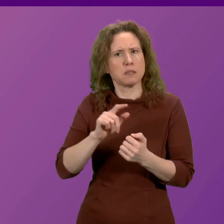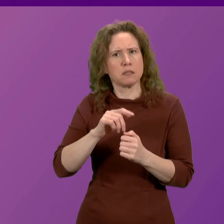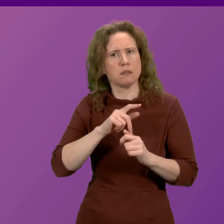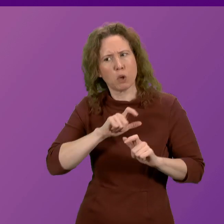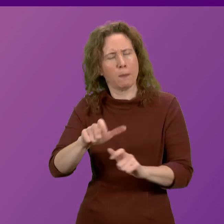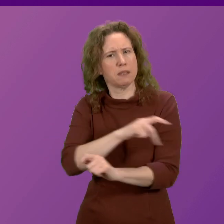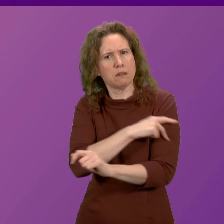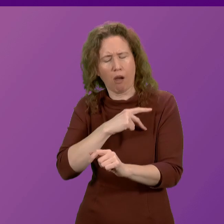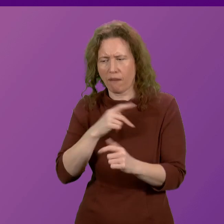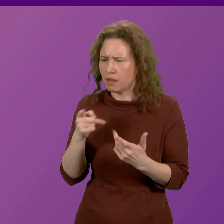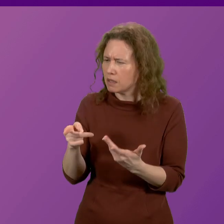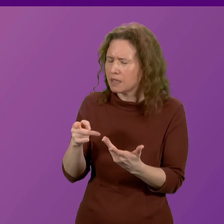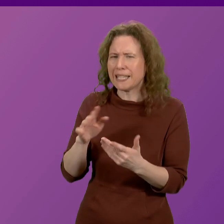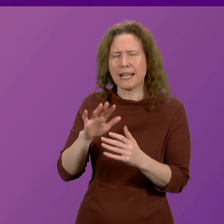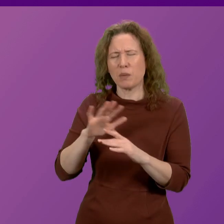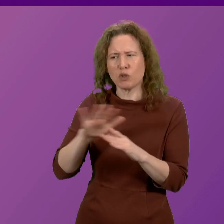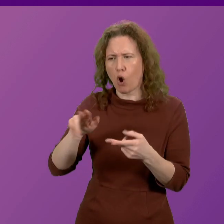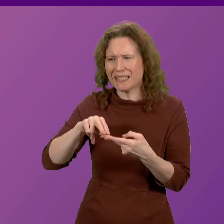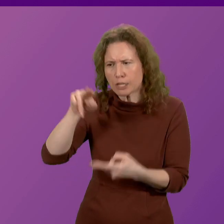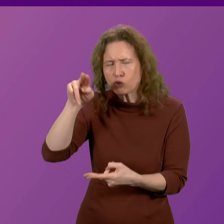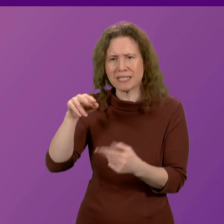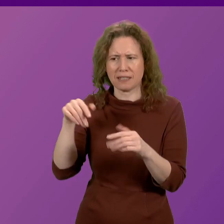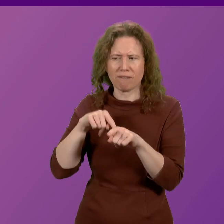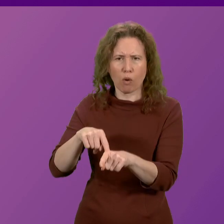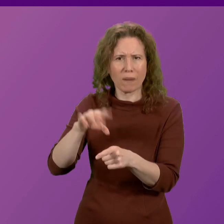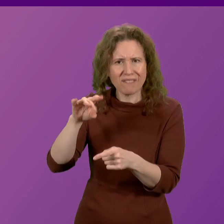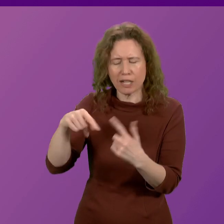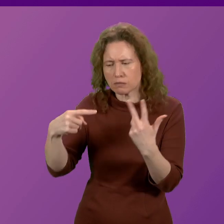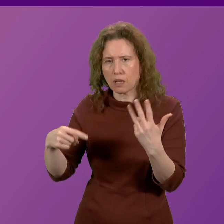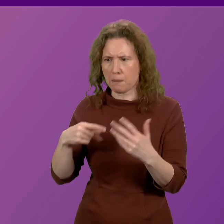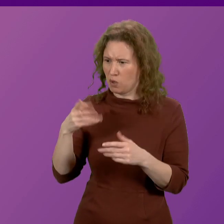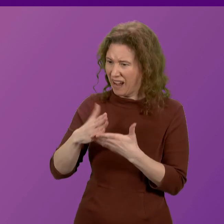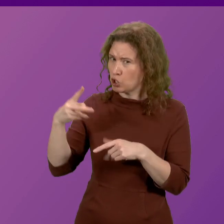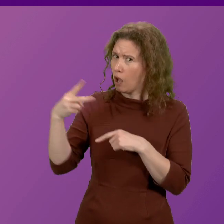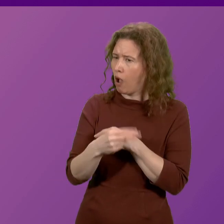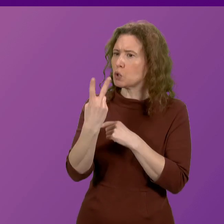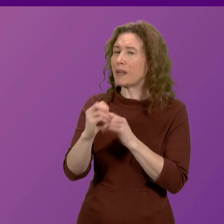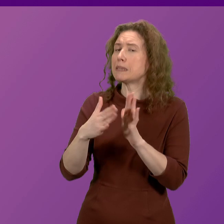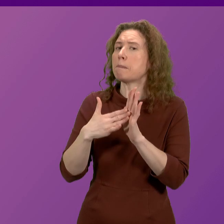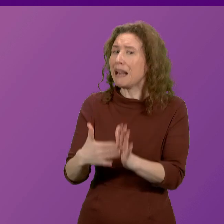not in-year budget raids and certainly not a £20 million cut to the mental health services budget?